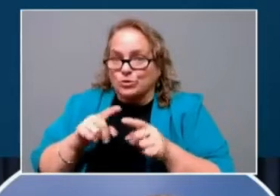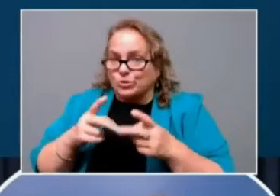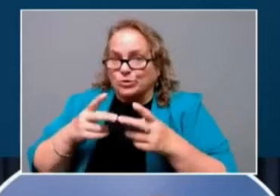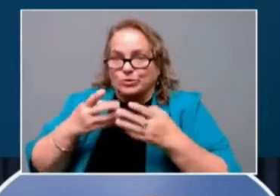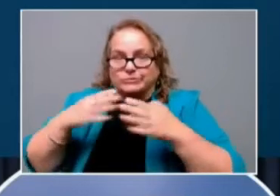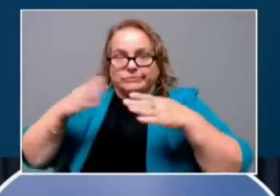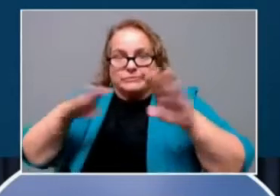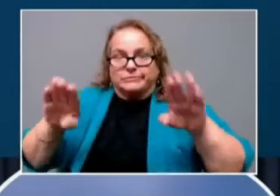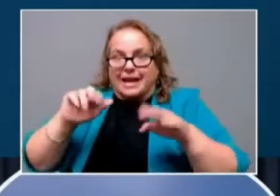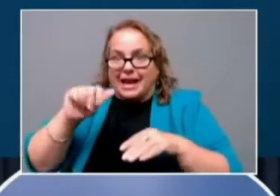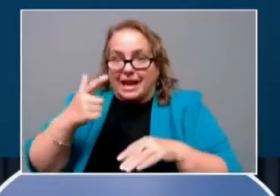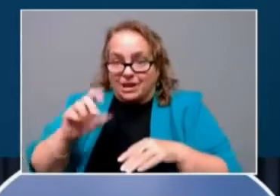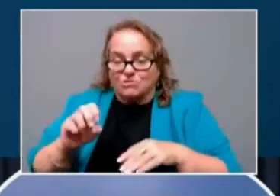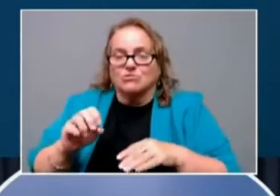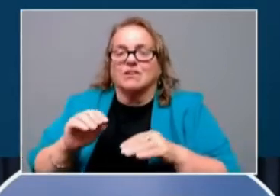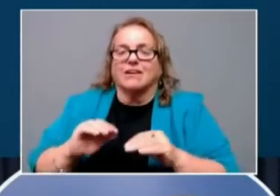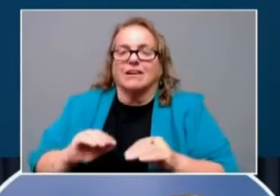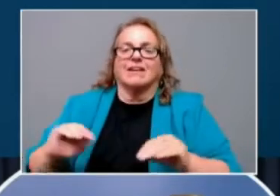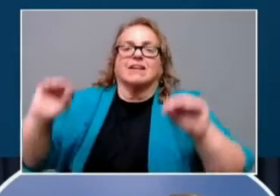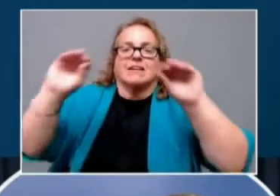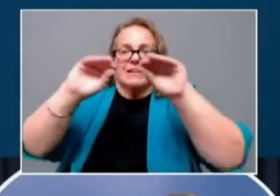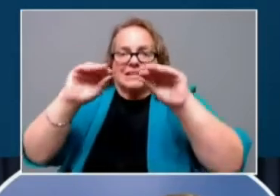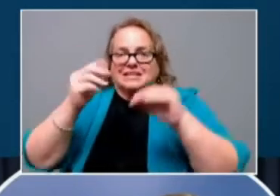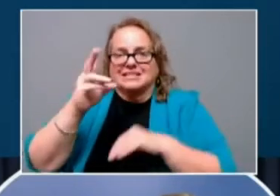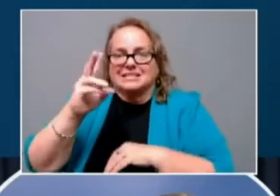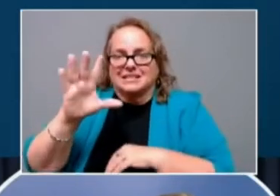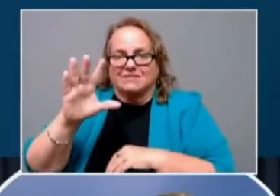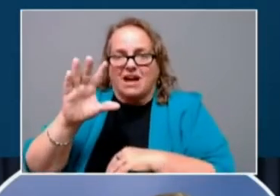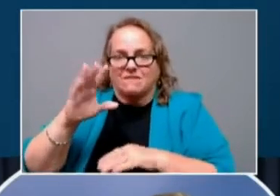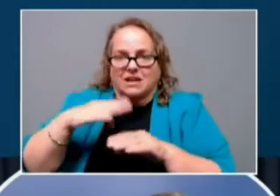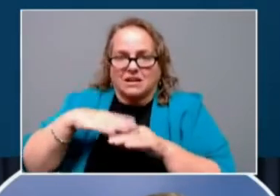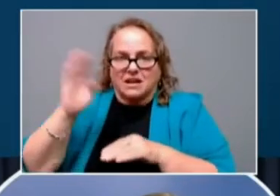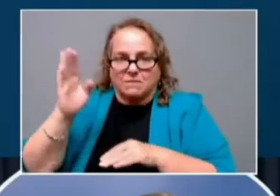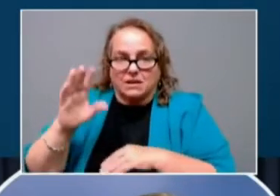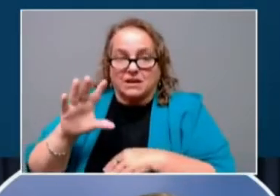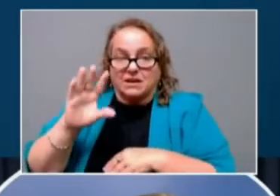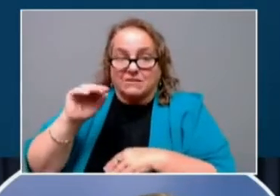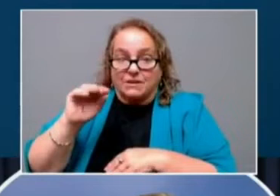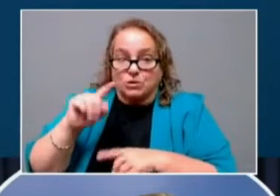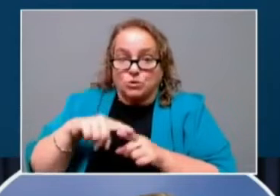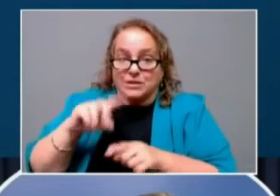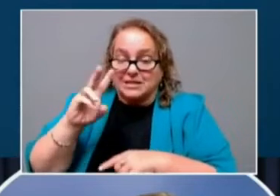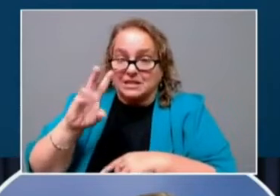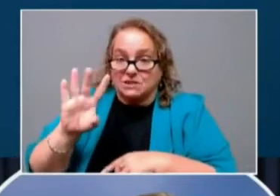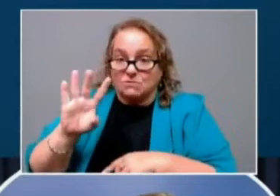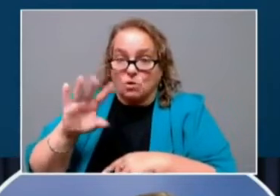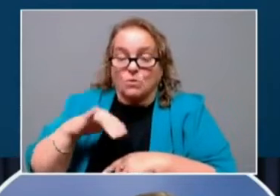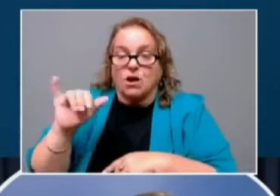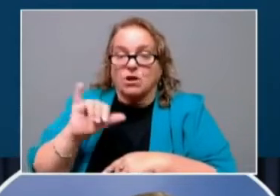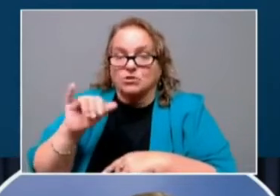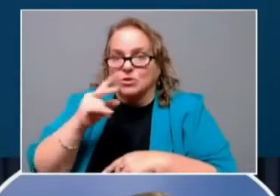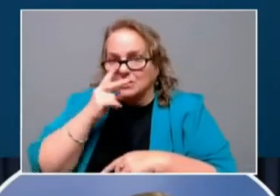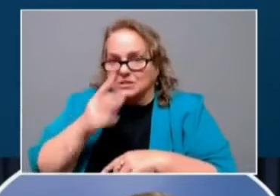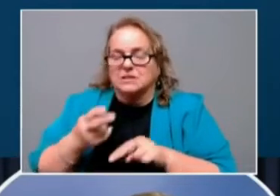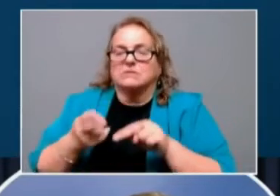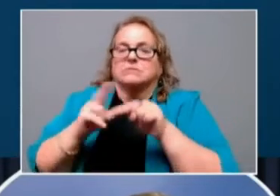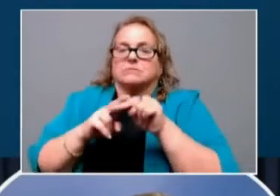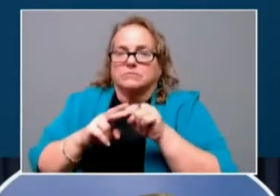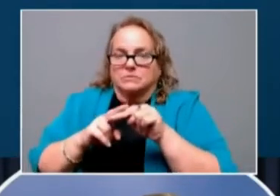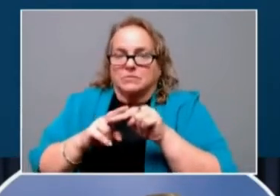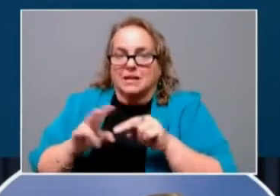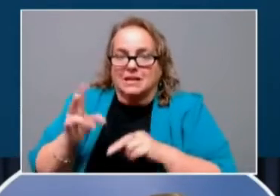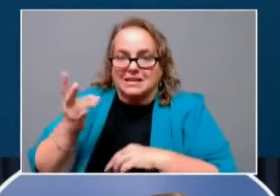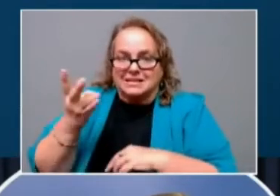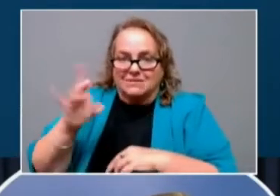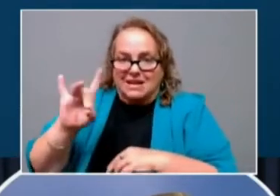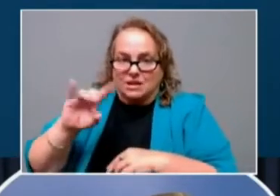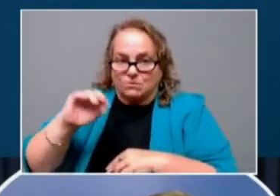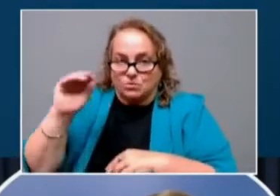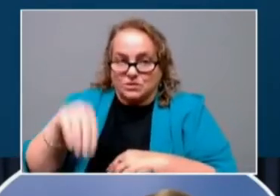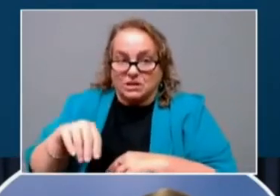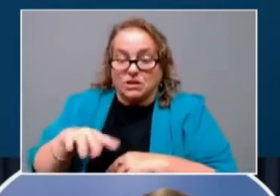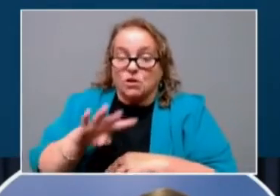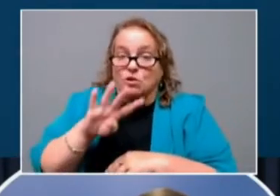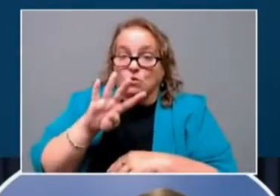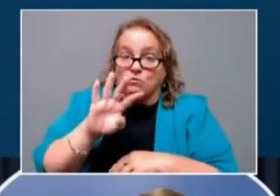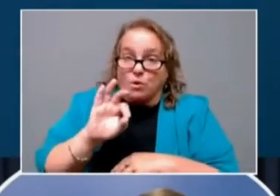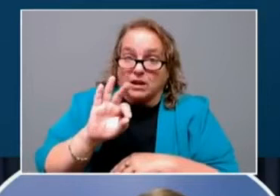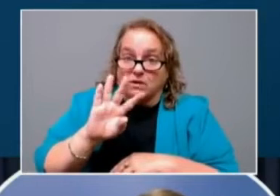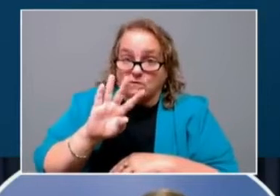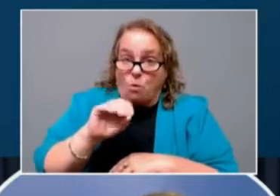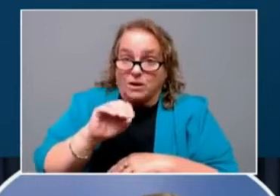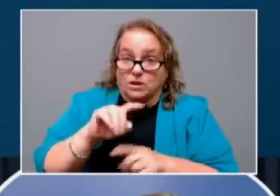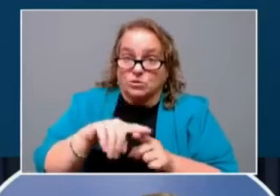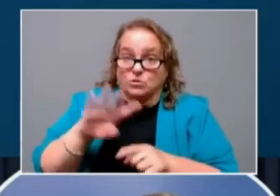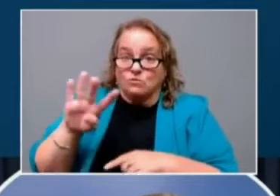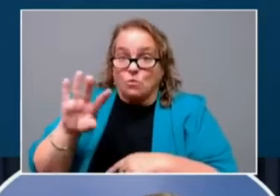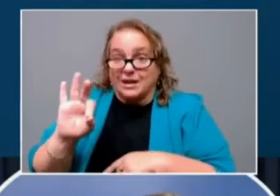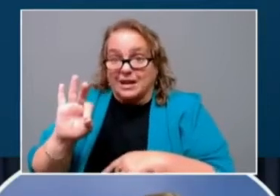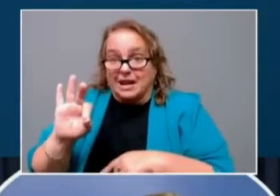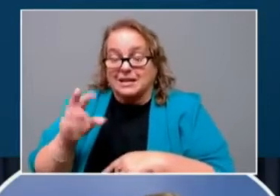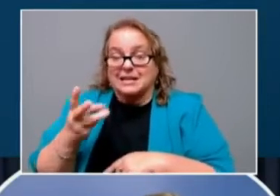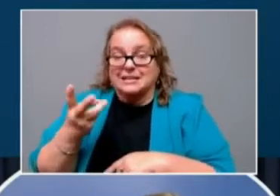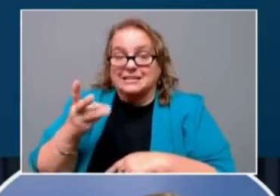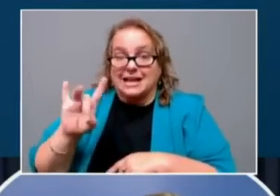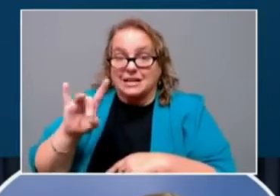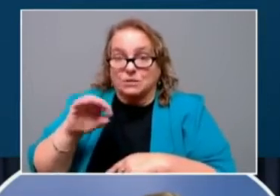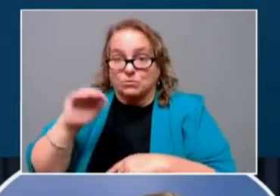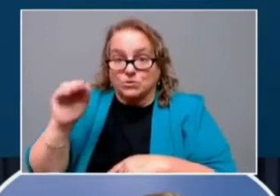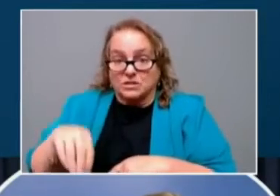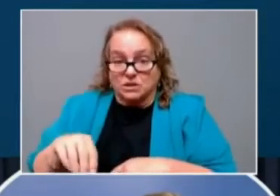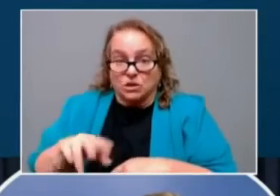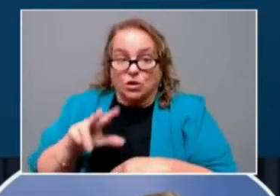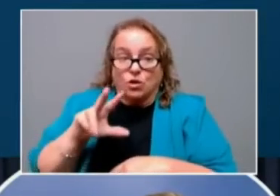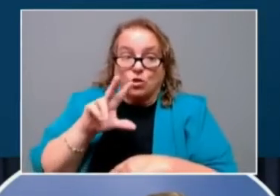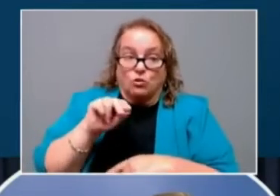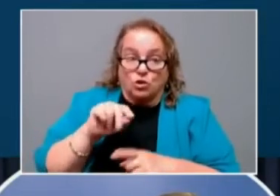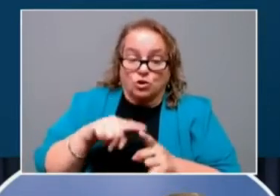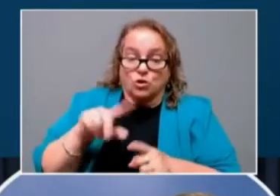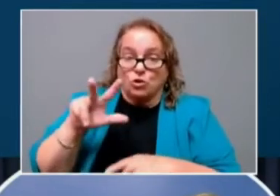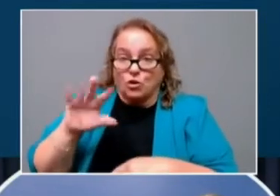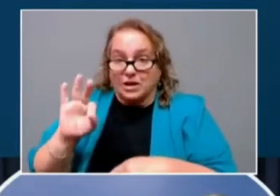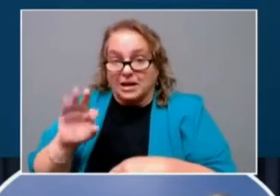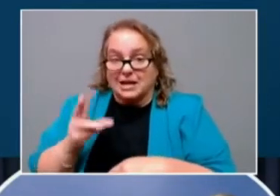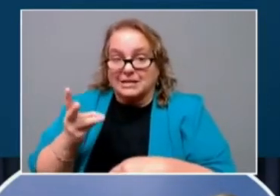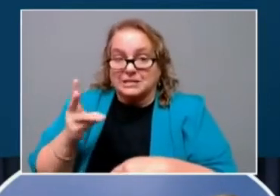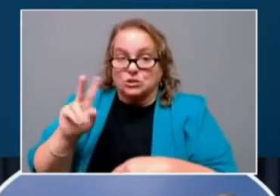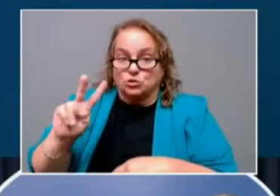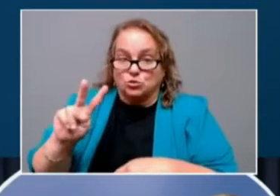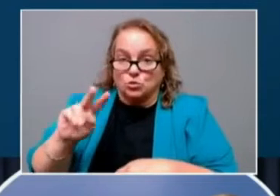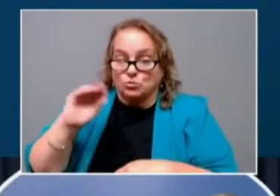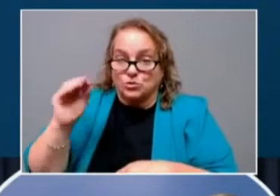65 50 to 64 we also saw a bum 78% 40 to 49 68% 30-39, This one. Um was was a